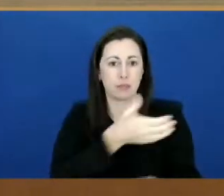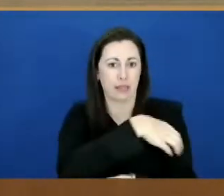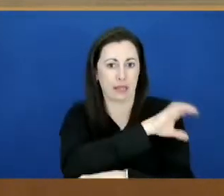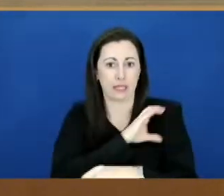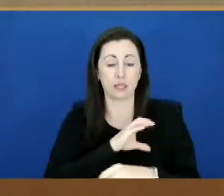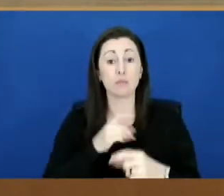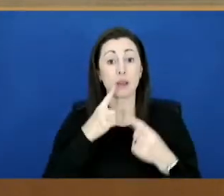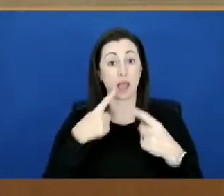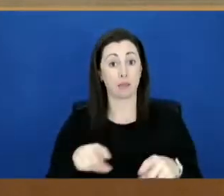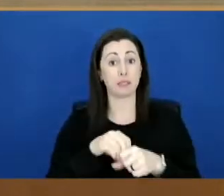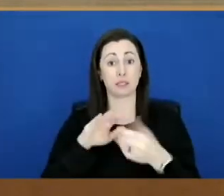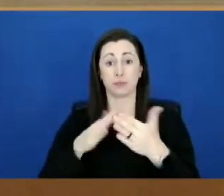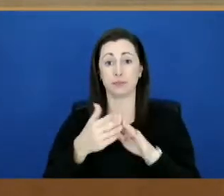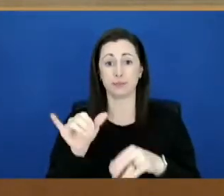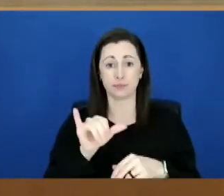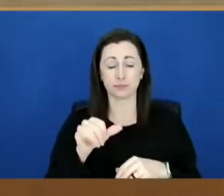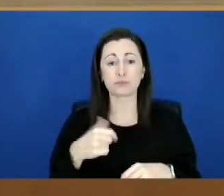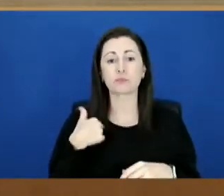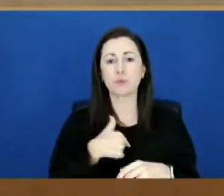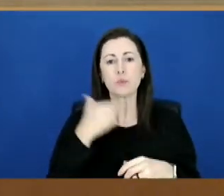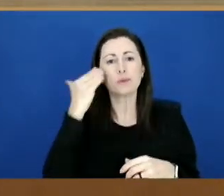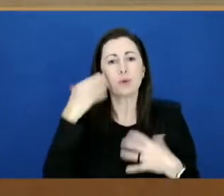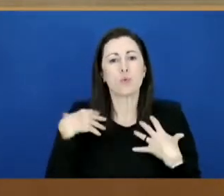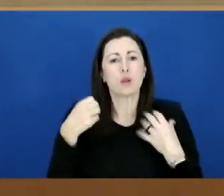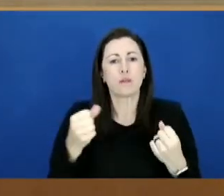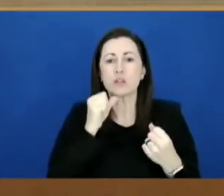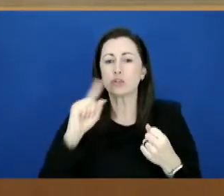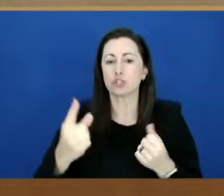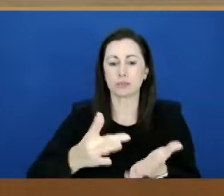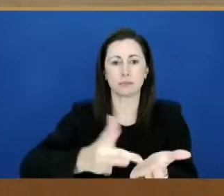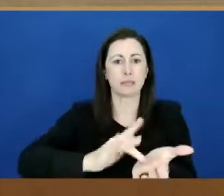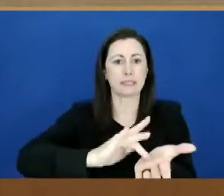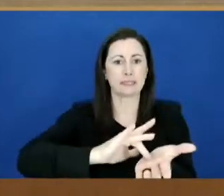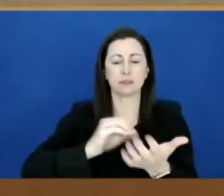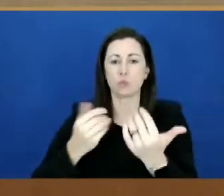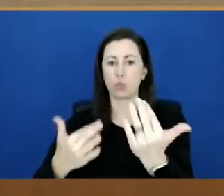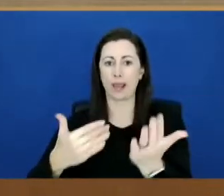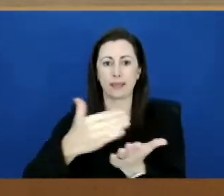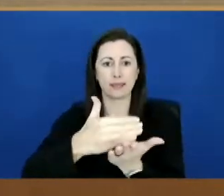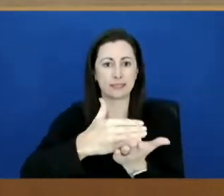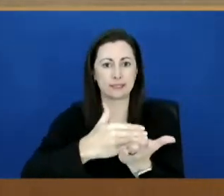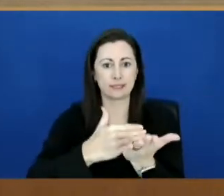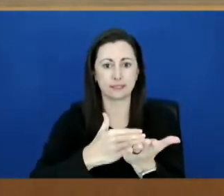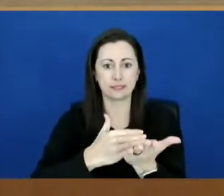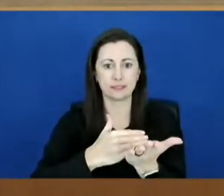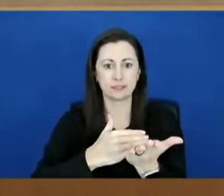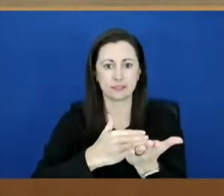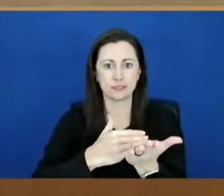WE KNOW THAT HEALING DOESN'T HAPPEN IN CLINICS, IT HAPPENS IN OUR COMMUNITY, WE KNOW THAT